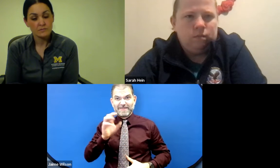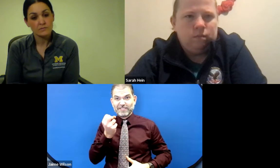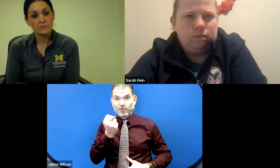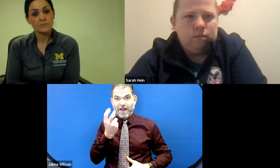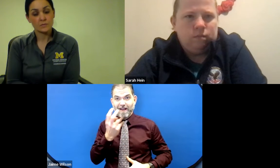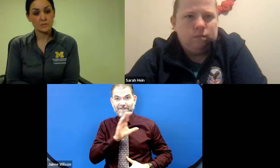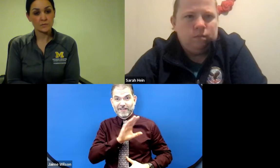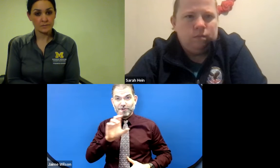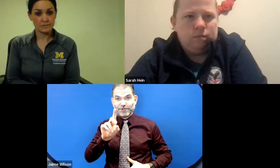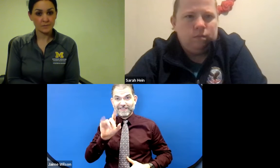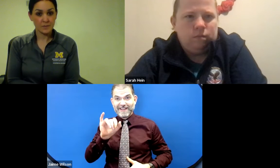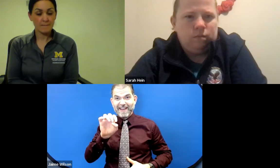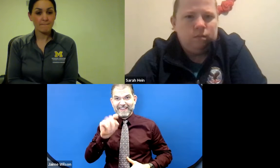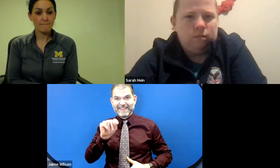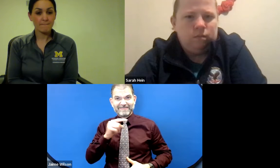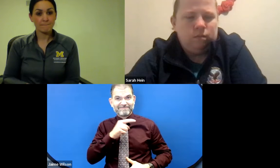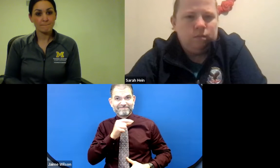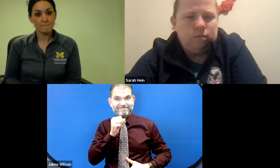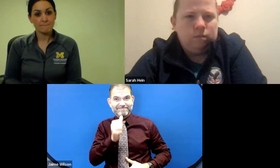ASL Interpreter: doesn't, get enough B 12 in her diet.